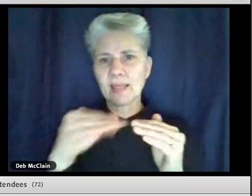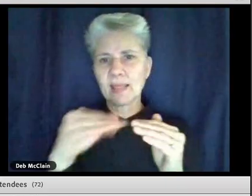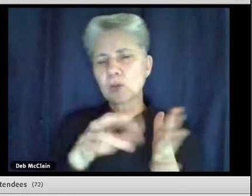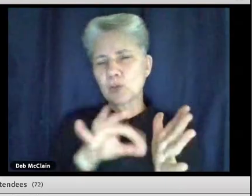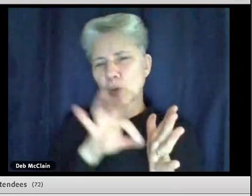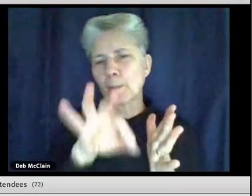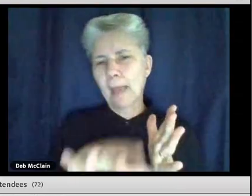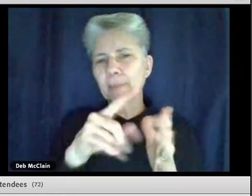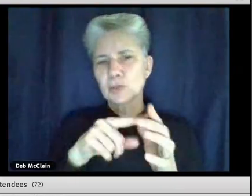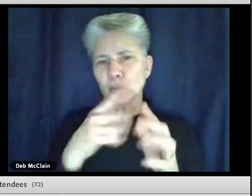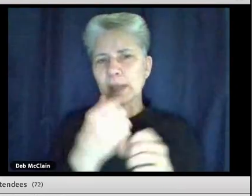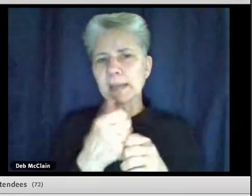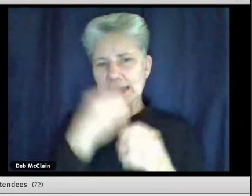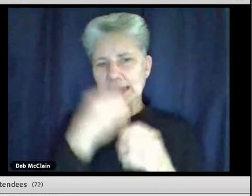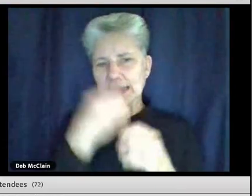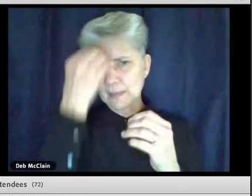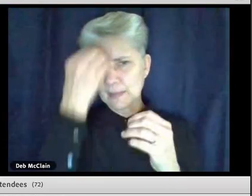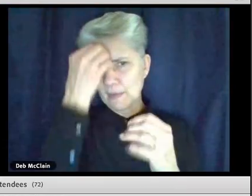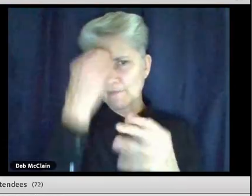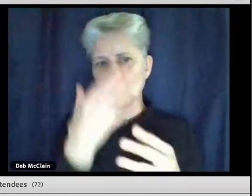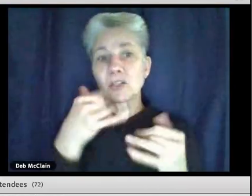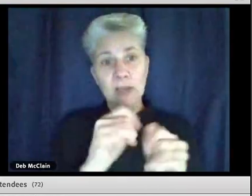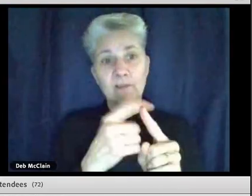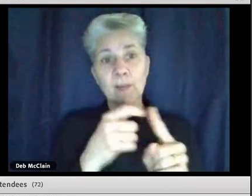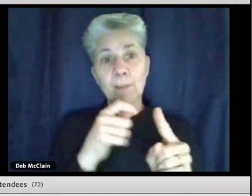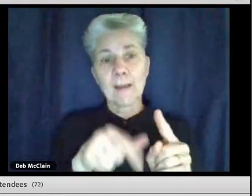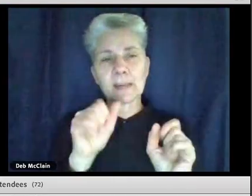You can also just do Whitepages, and it'll take you to a certain level, and they'll want you to pay,